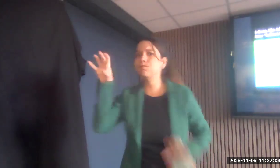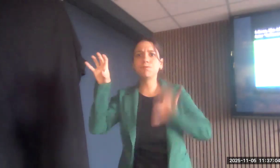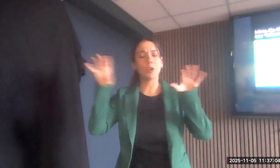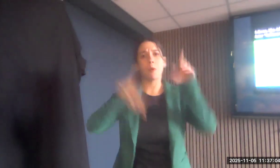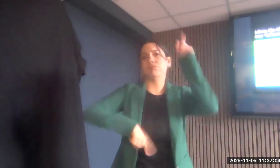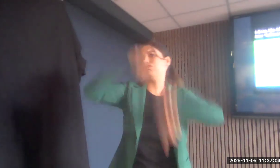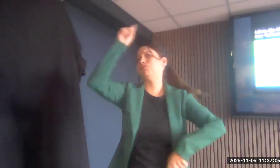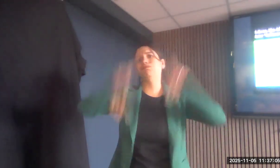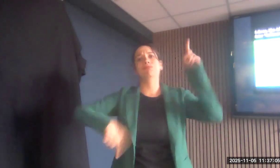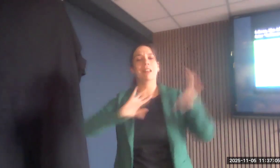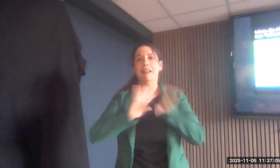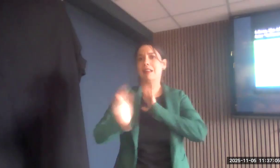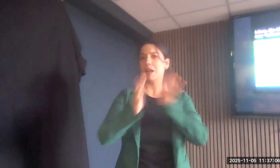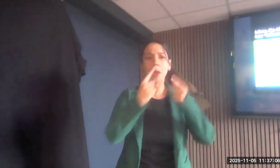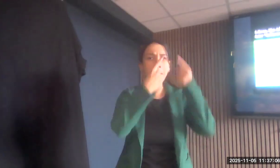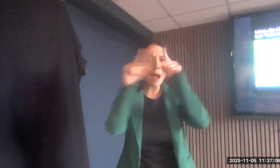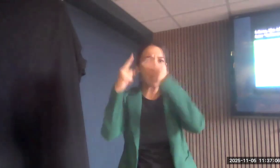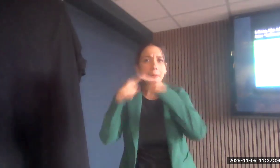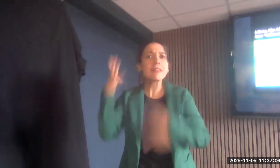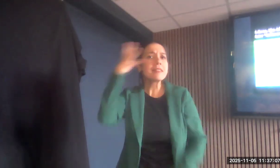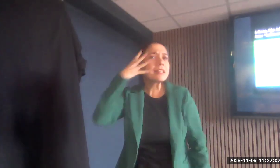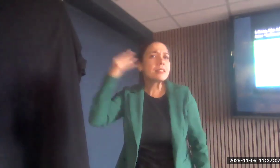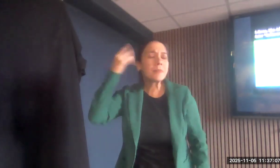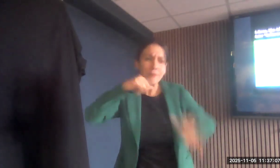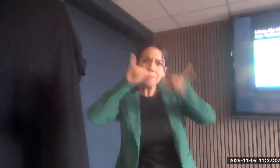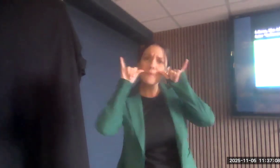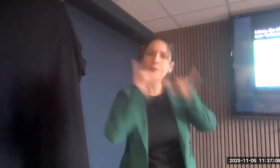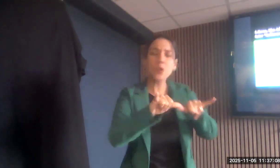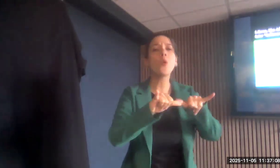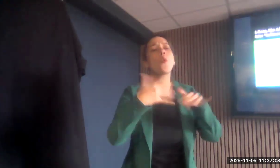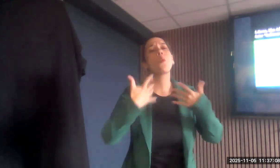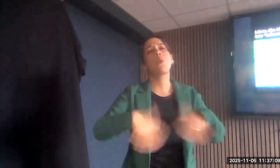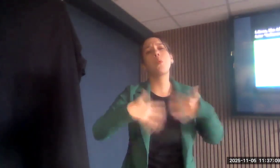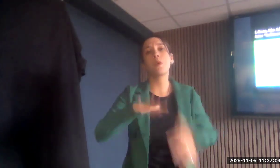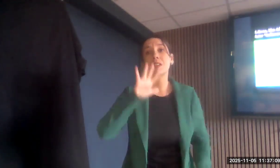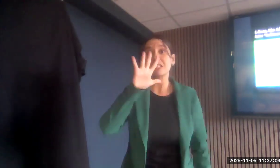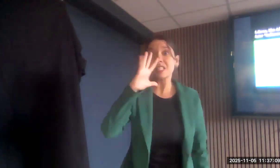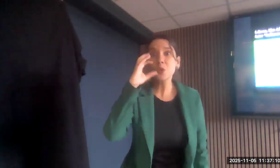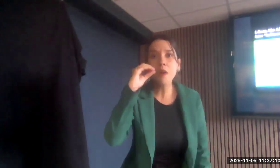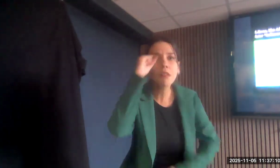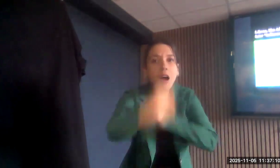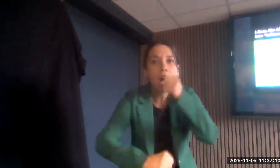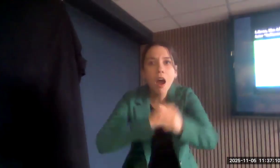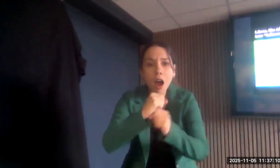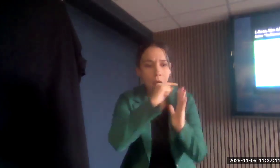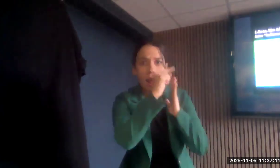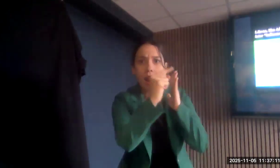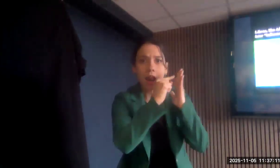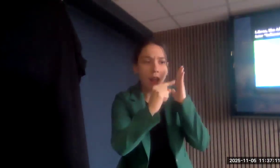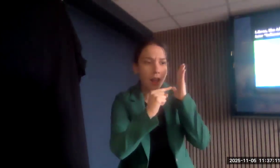Lots of engagements with various deaf communities throughout Brazil. And he had this experience of being in the country